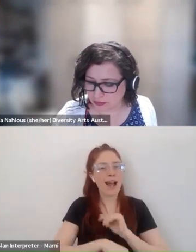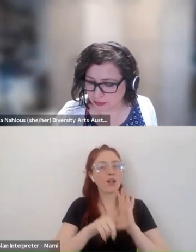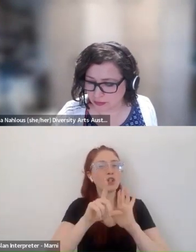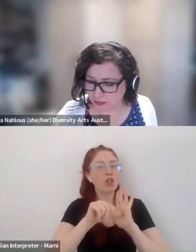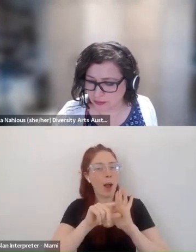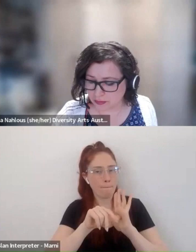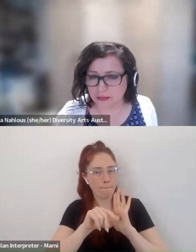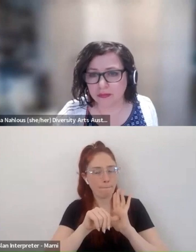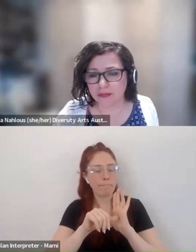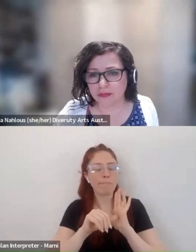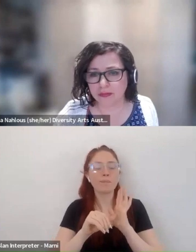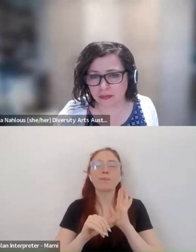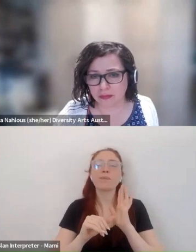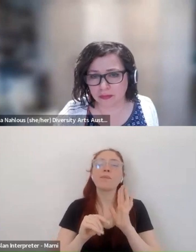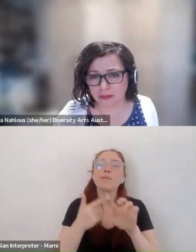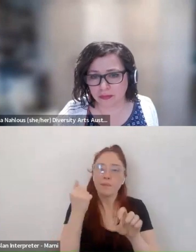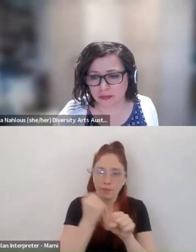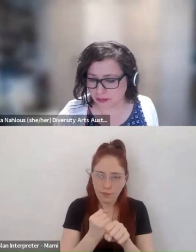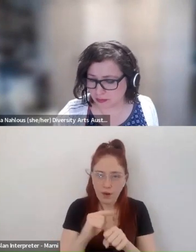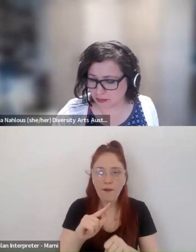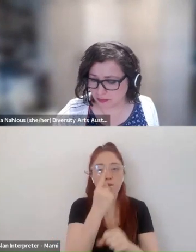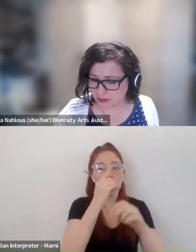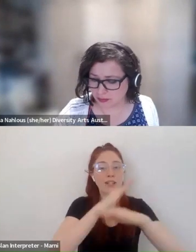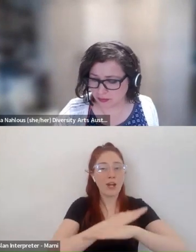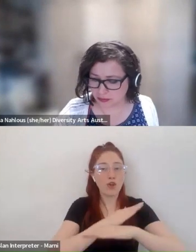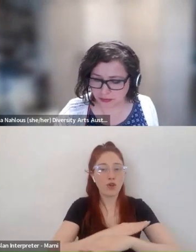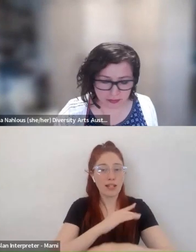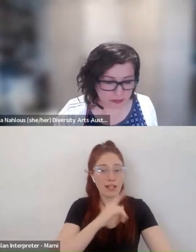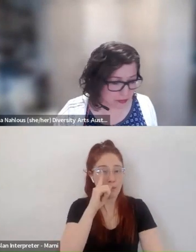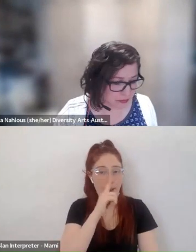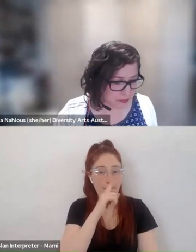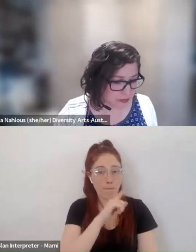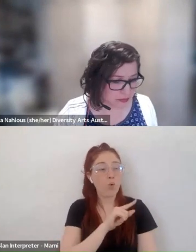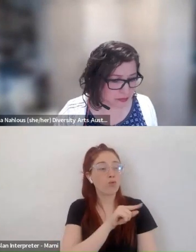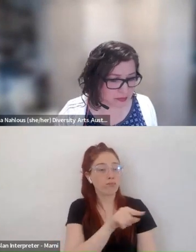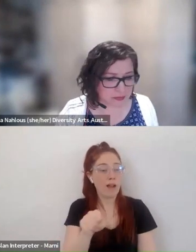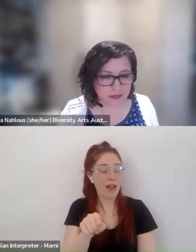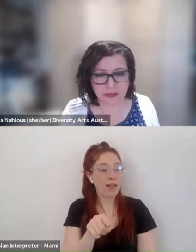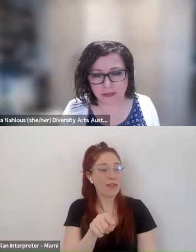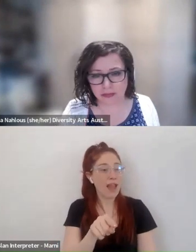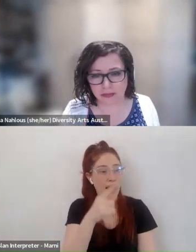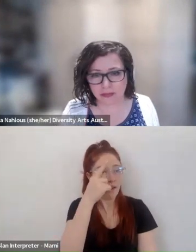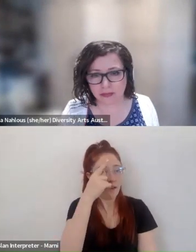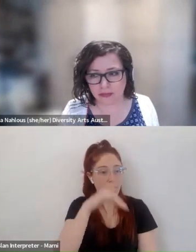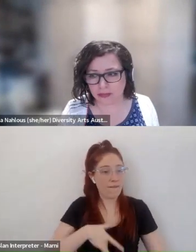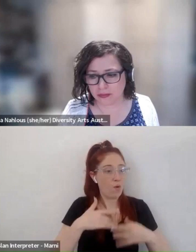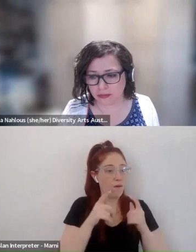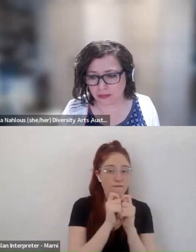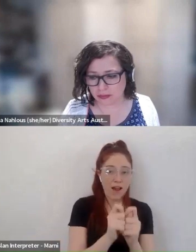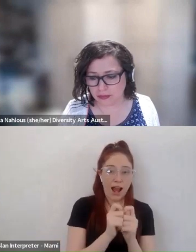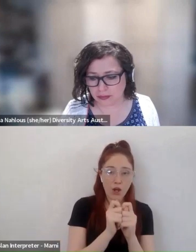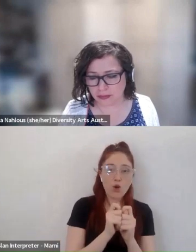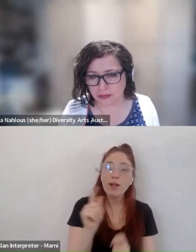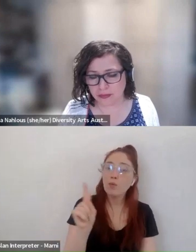Nations mob, what's really important to us is, you know, having our kids and our communities around being with